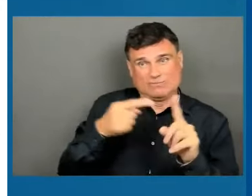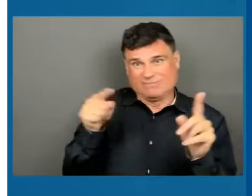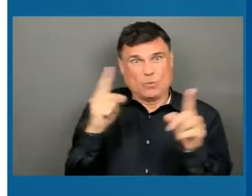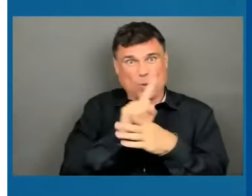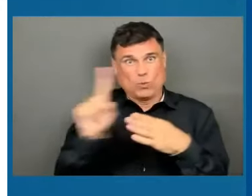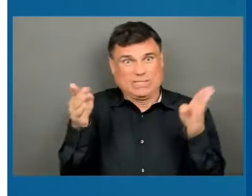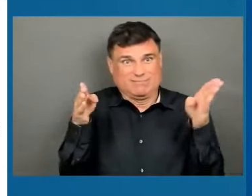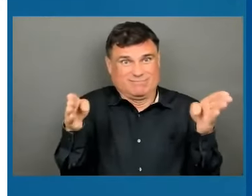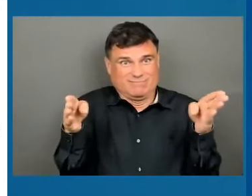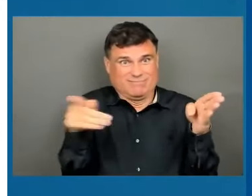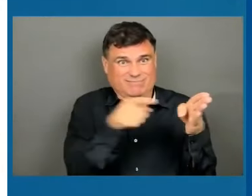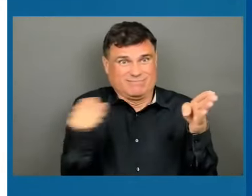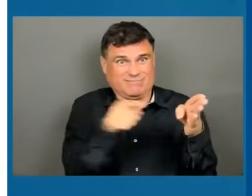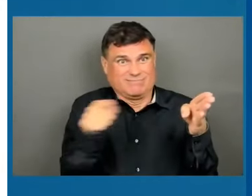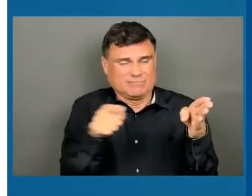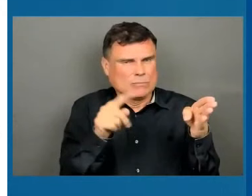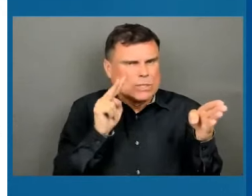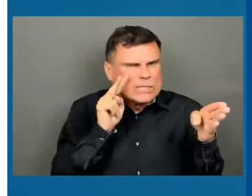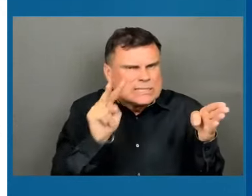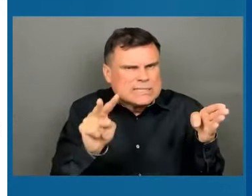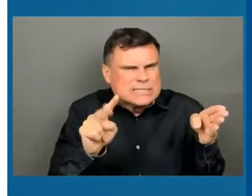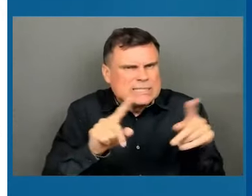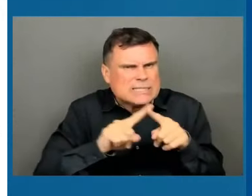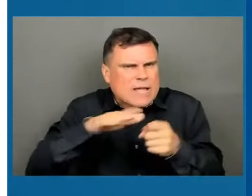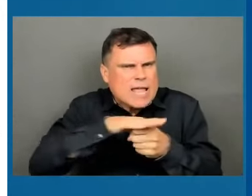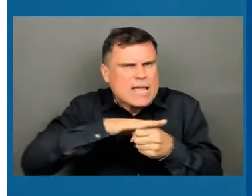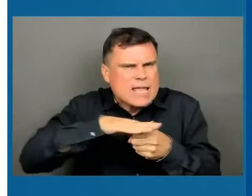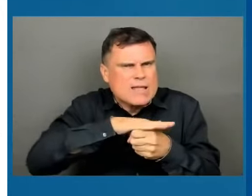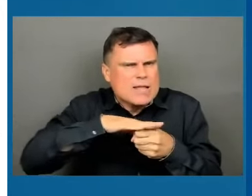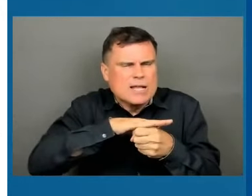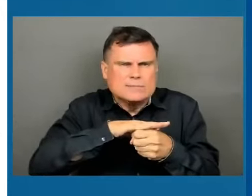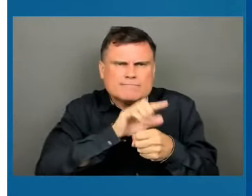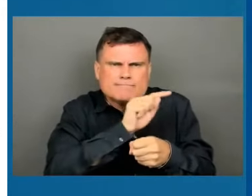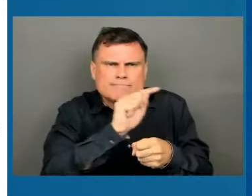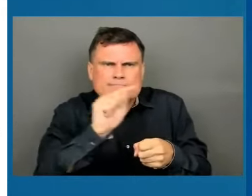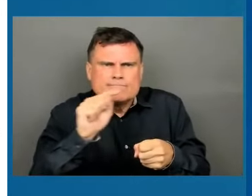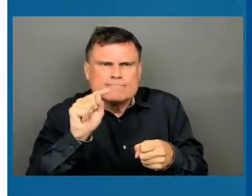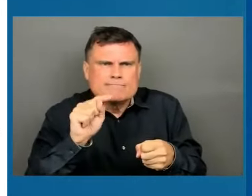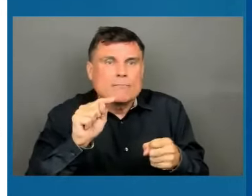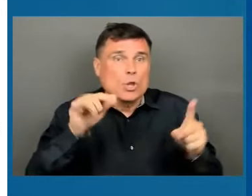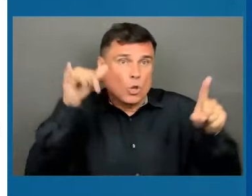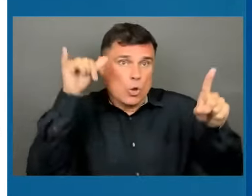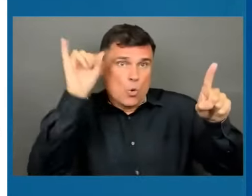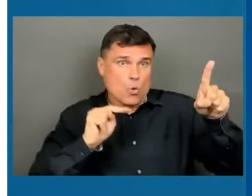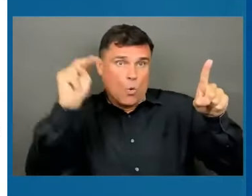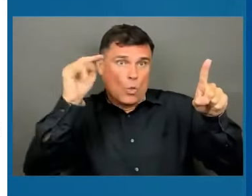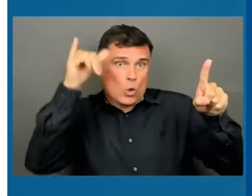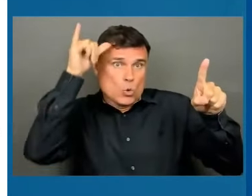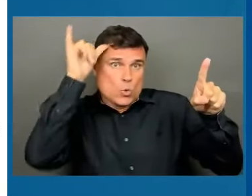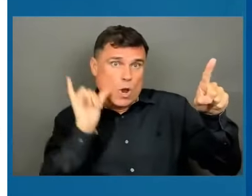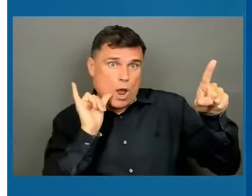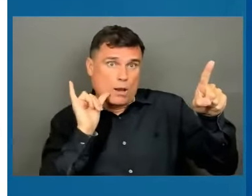seasonal values as you see a hint of that in the Yukon and then the purples are near